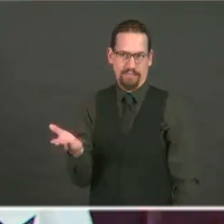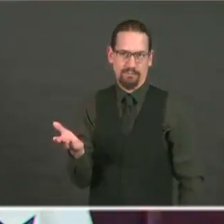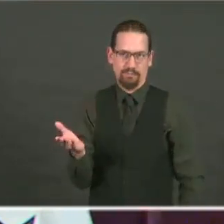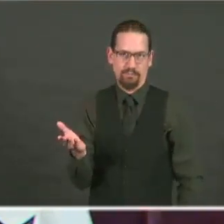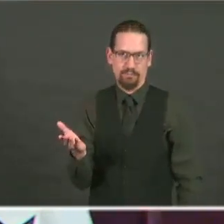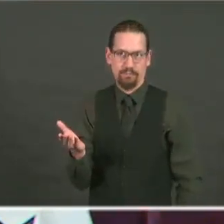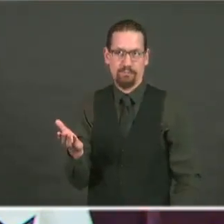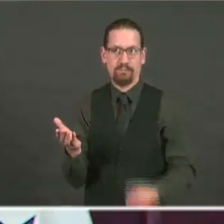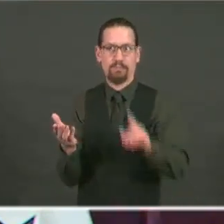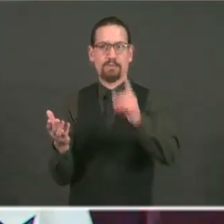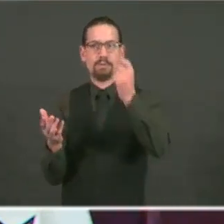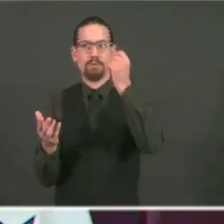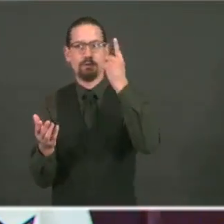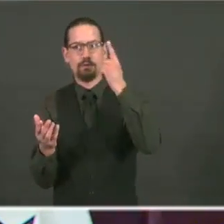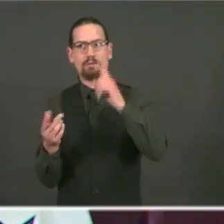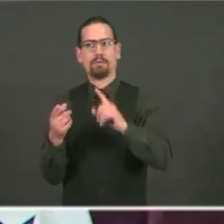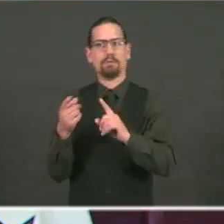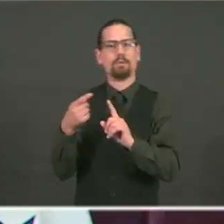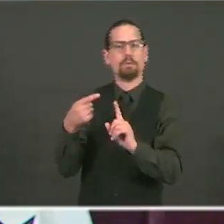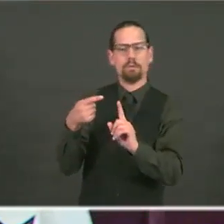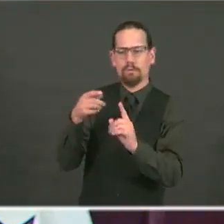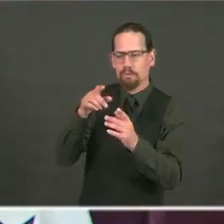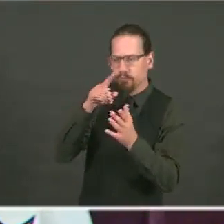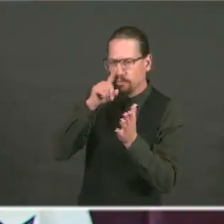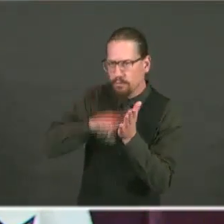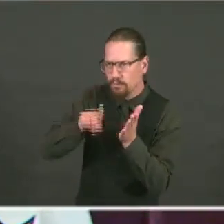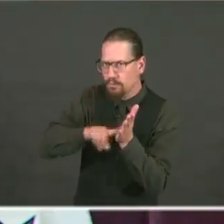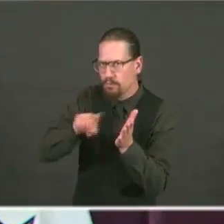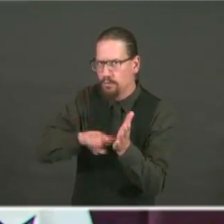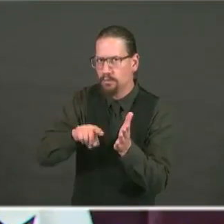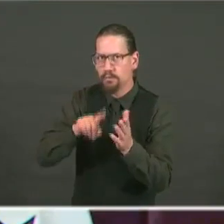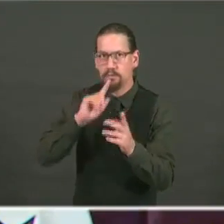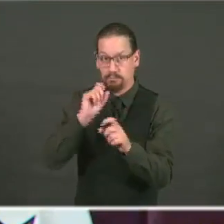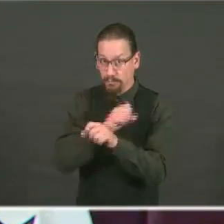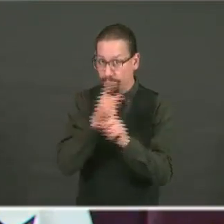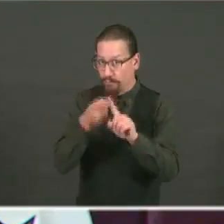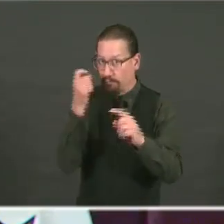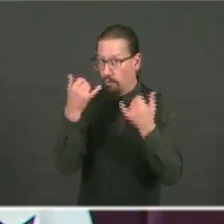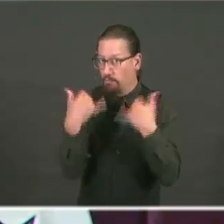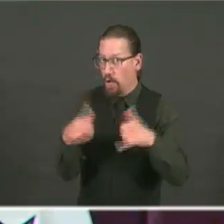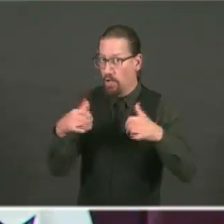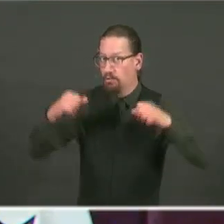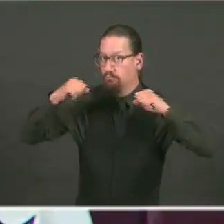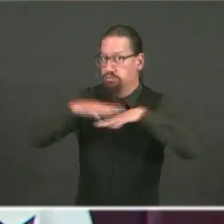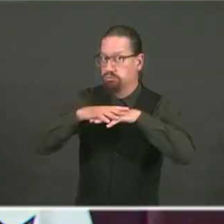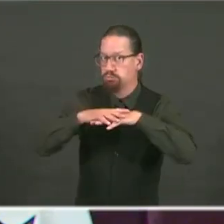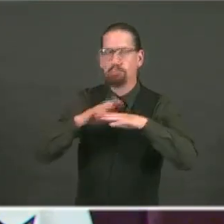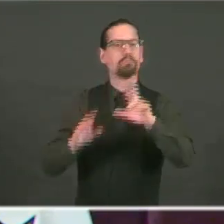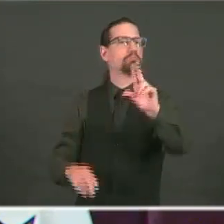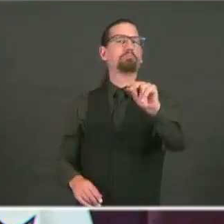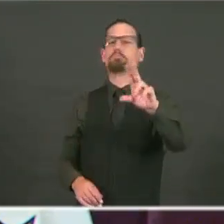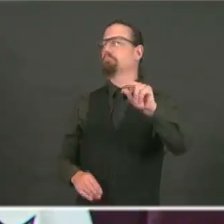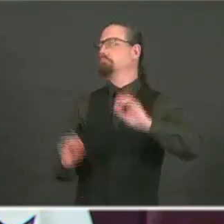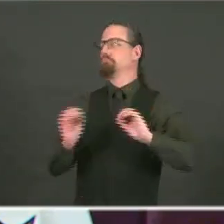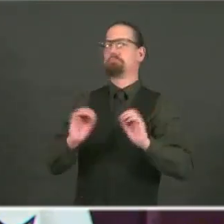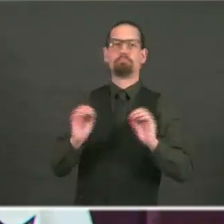SIMILAR TO THAT OF PROVIDENCE COLLEGE. WE DID NOT TRACE THE CASES BACK